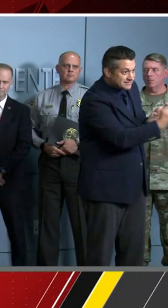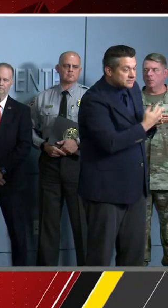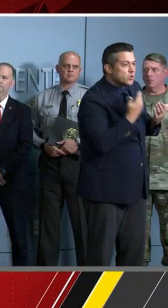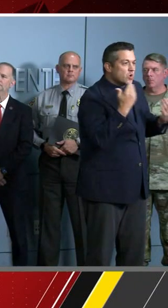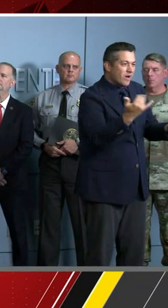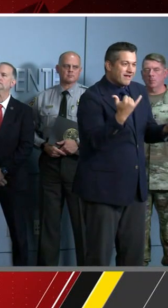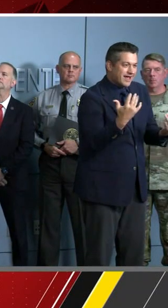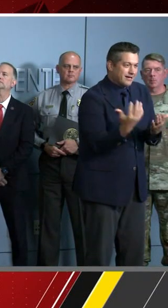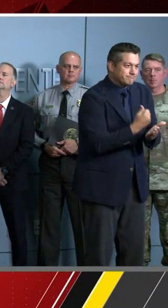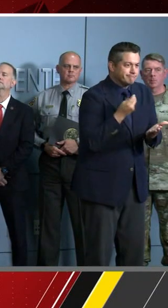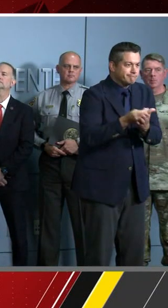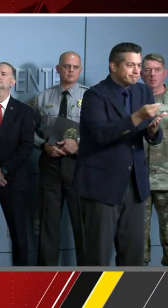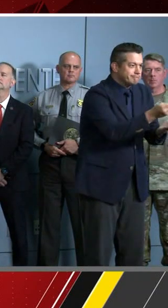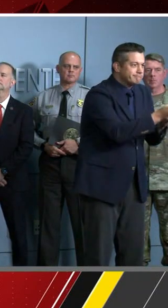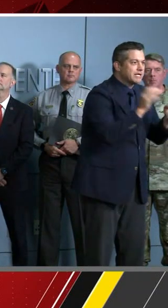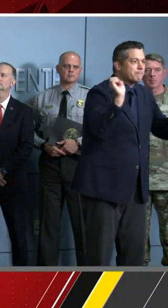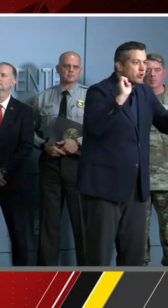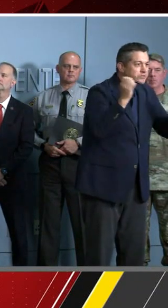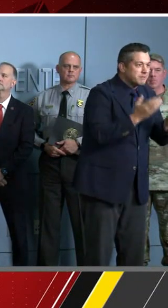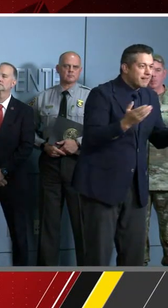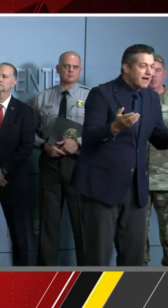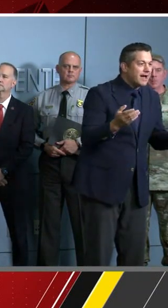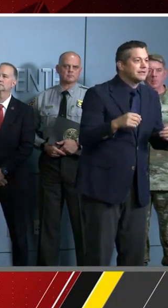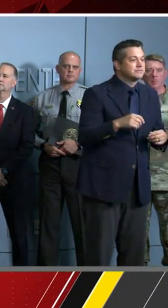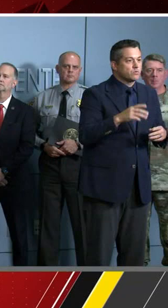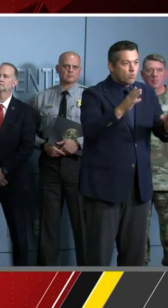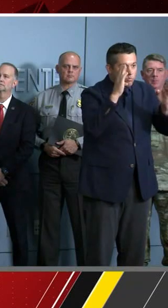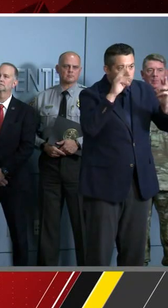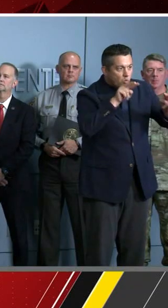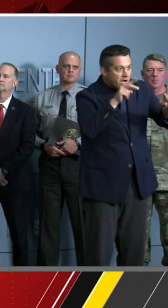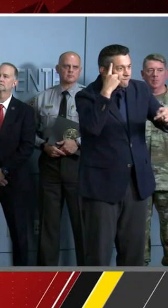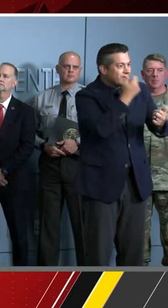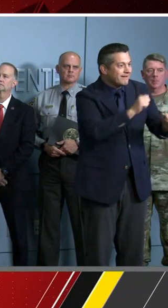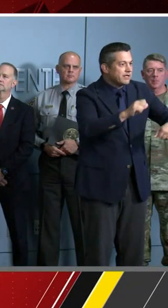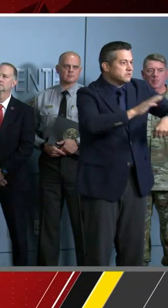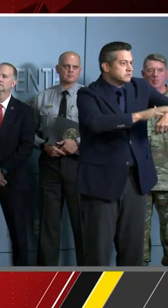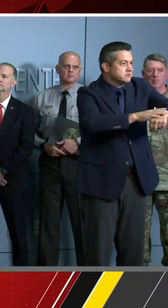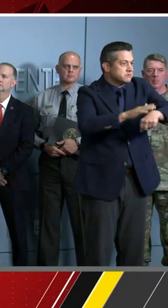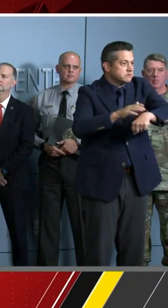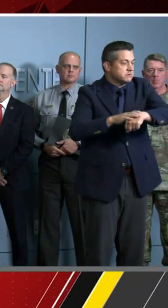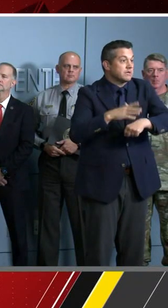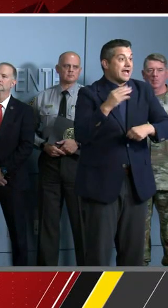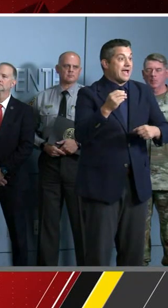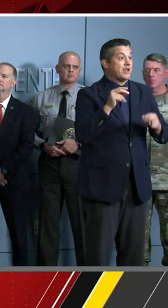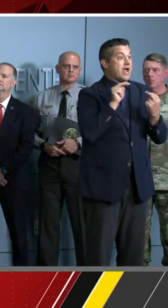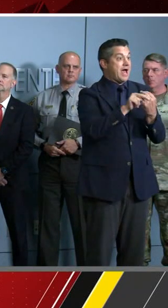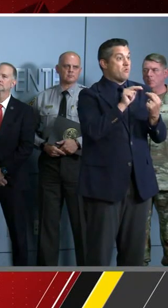emergency alerts and stay off